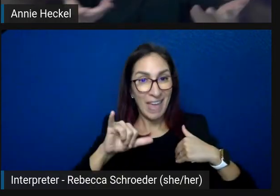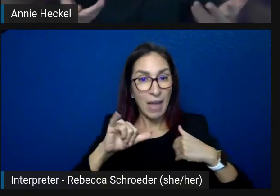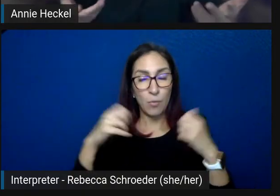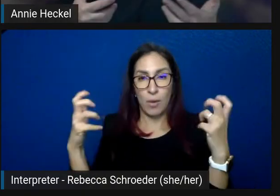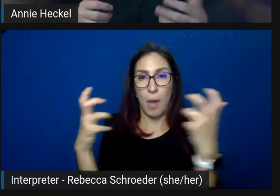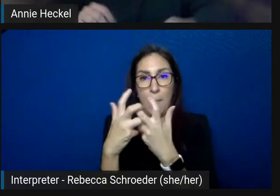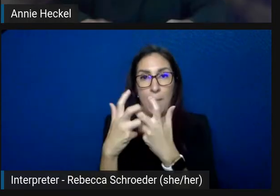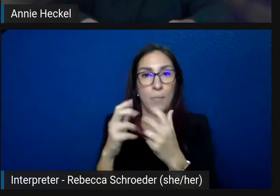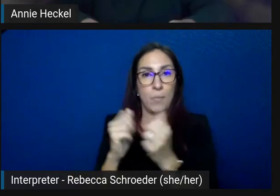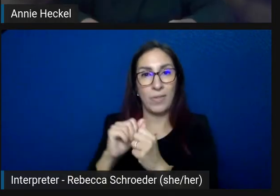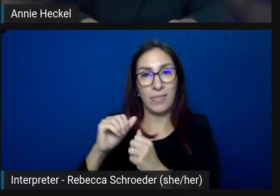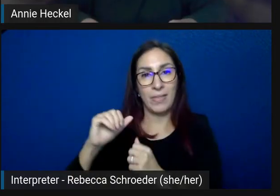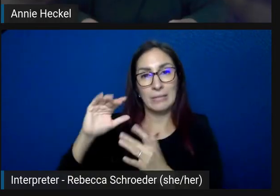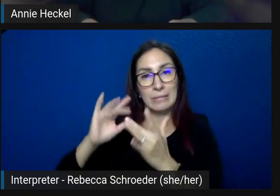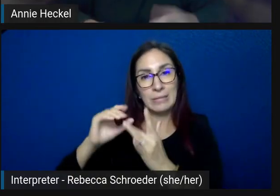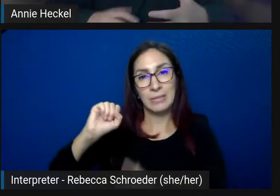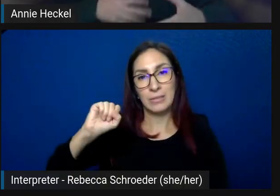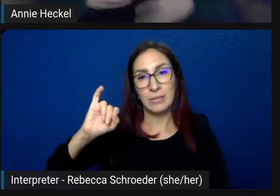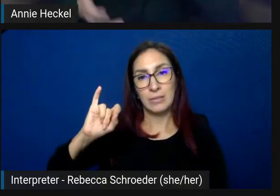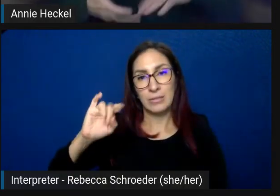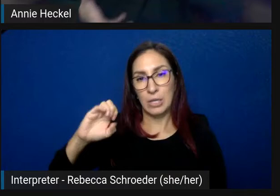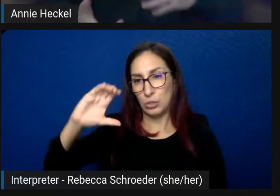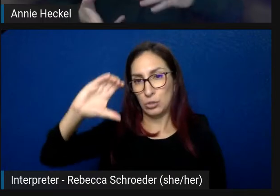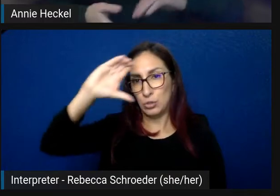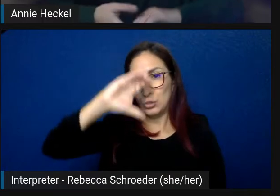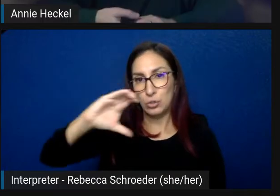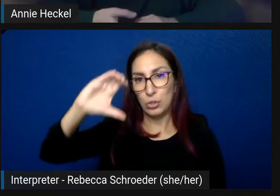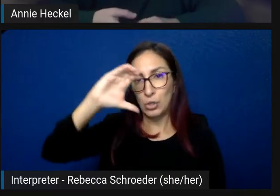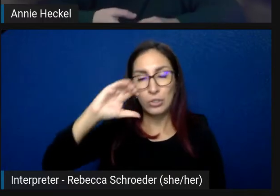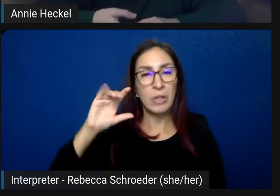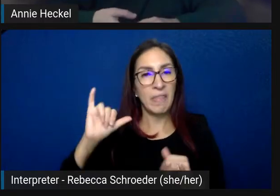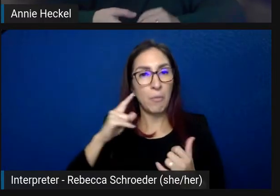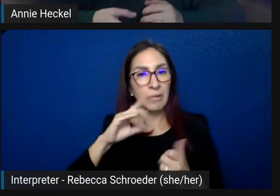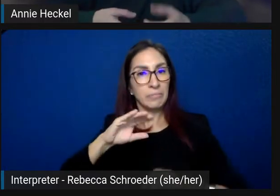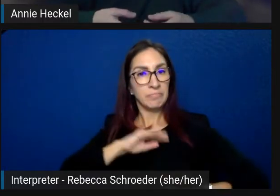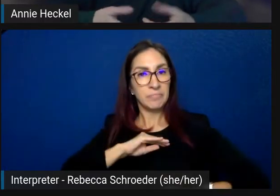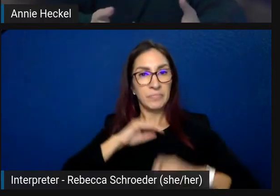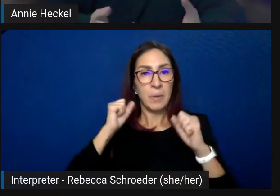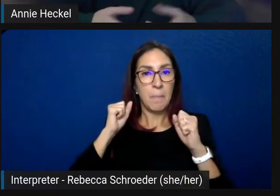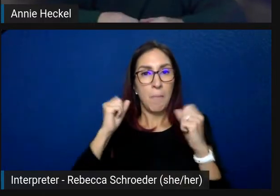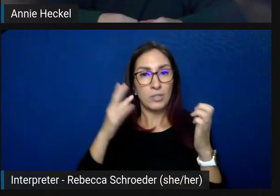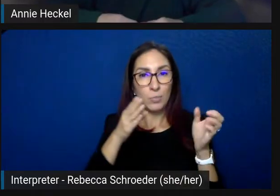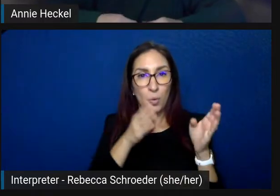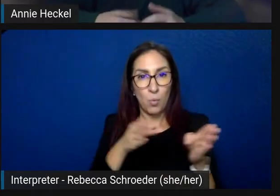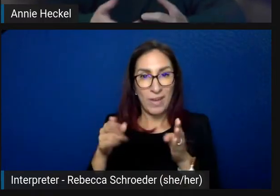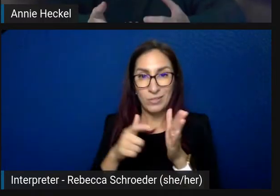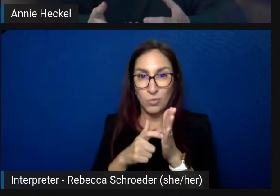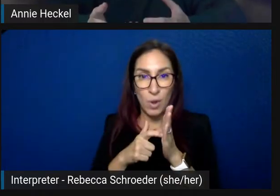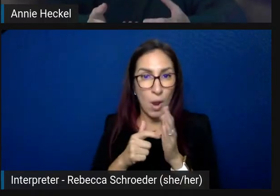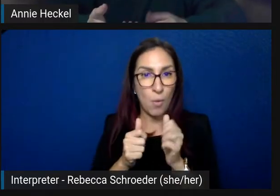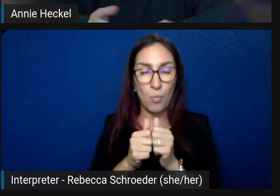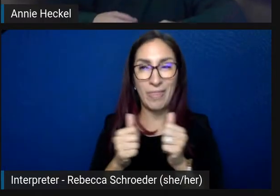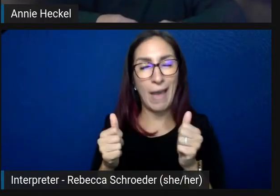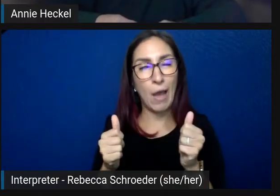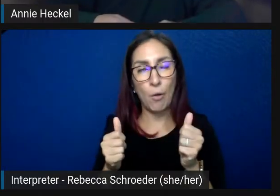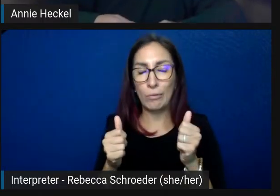and that gives you the way to satisfy the multiple ways requirement without, again, serious cognitive overload